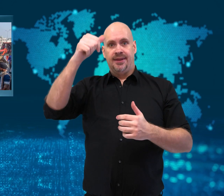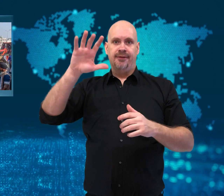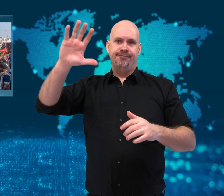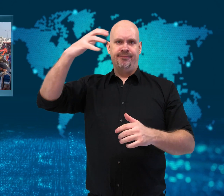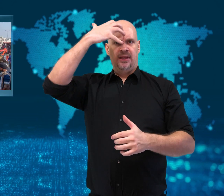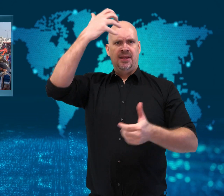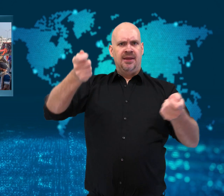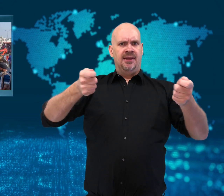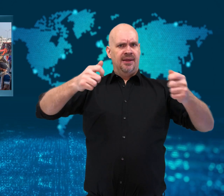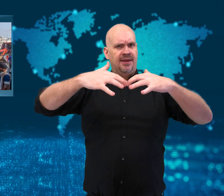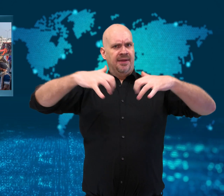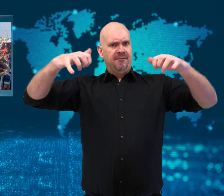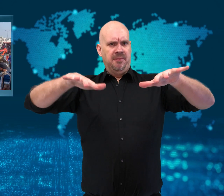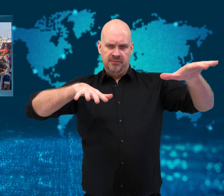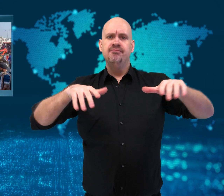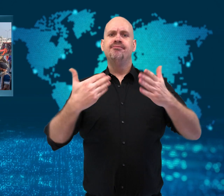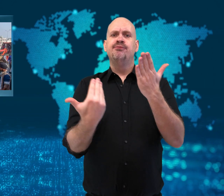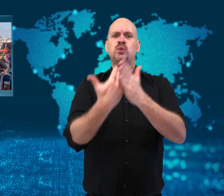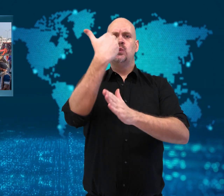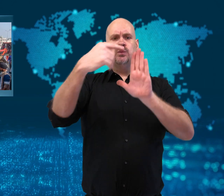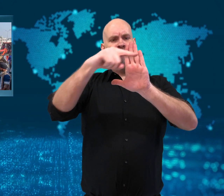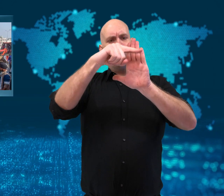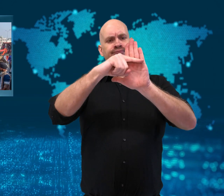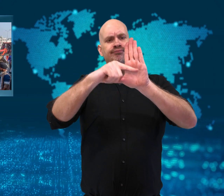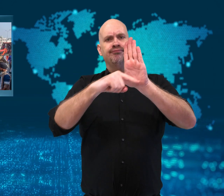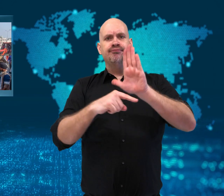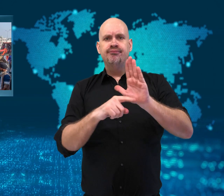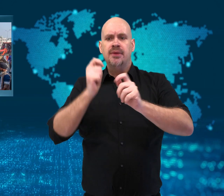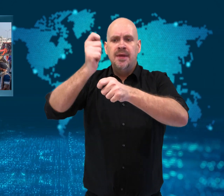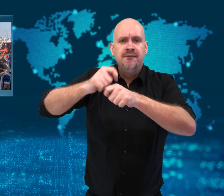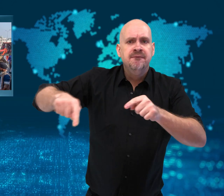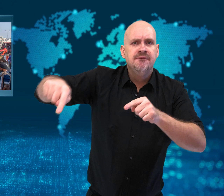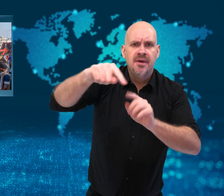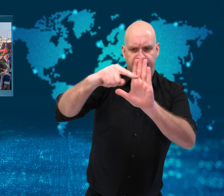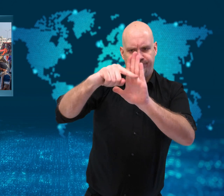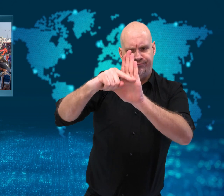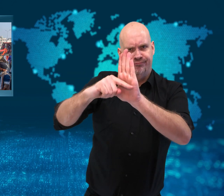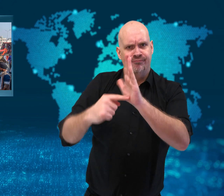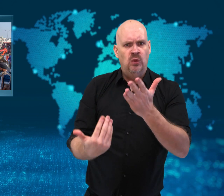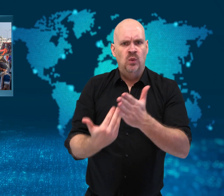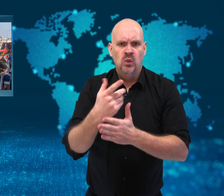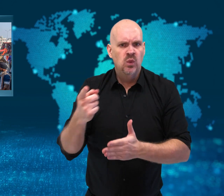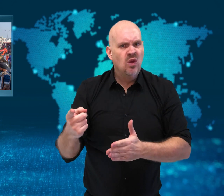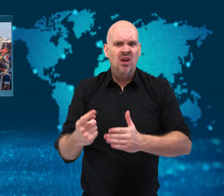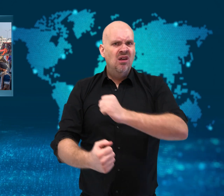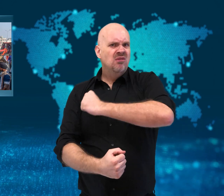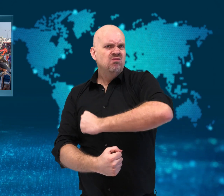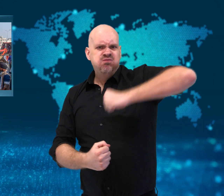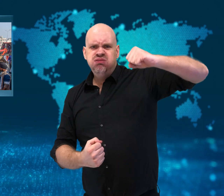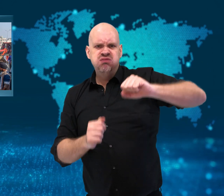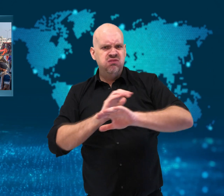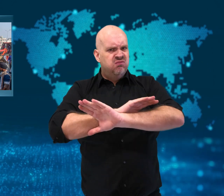first Prime Minister hoisted their national flag to declare